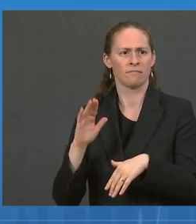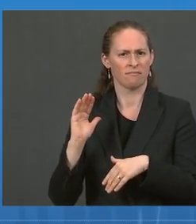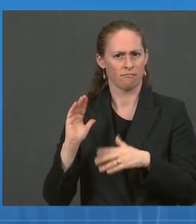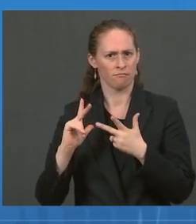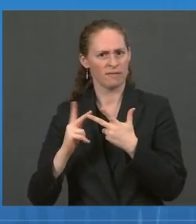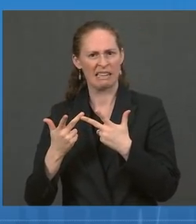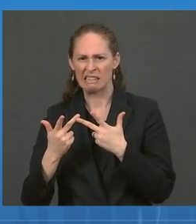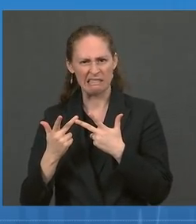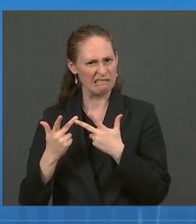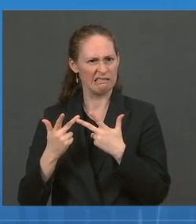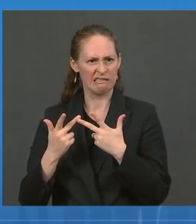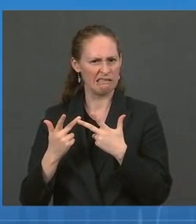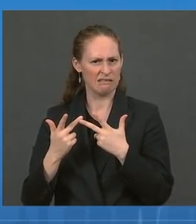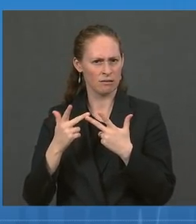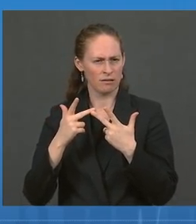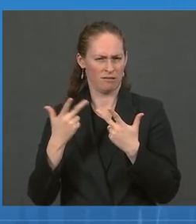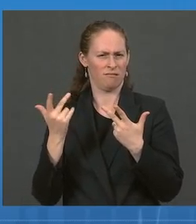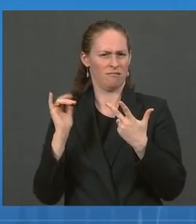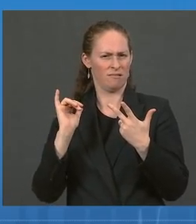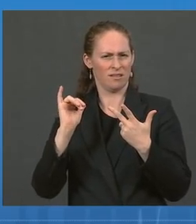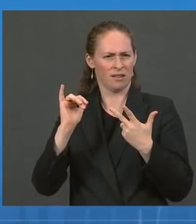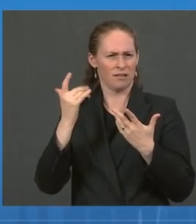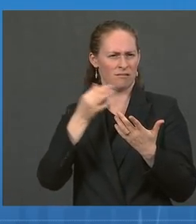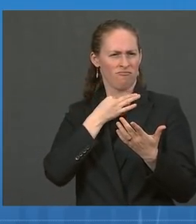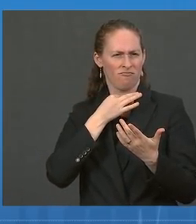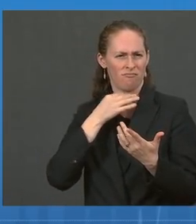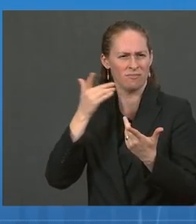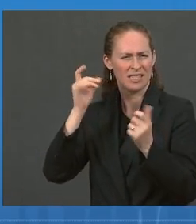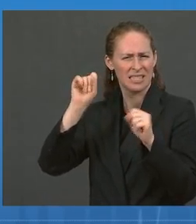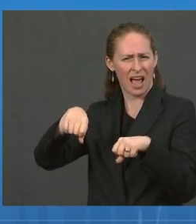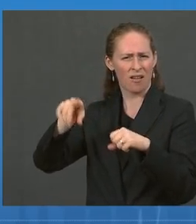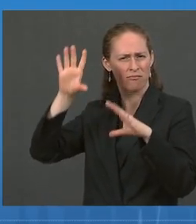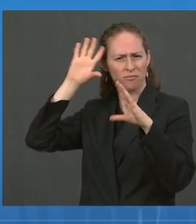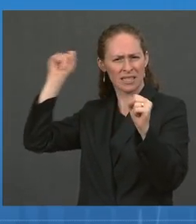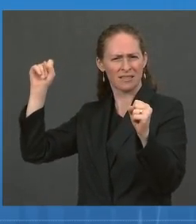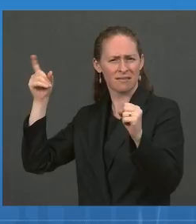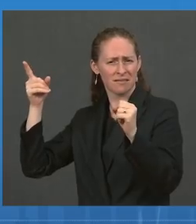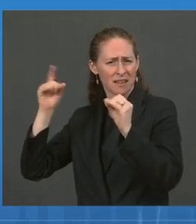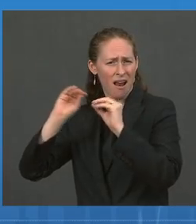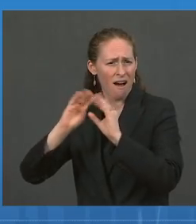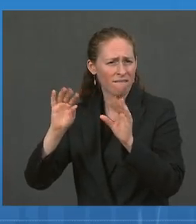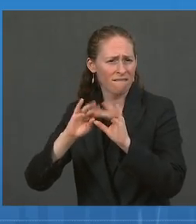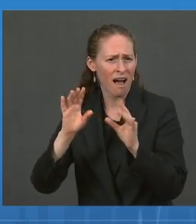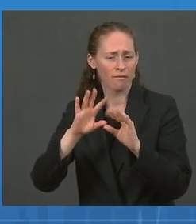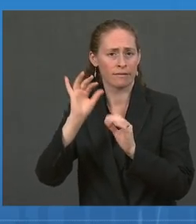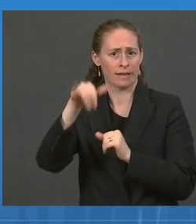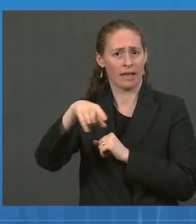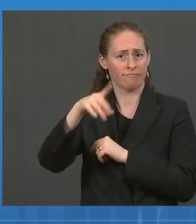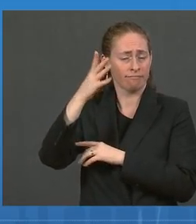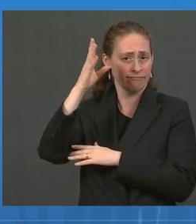is doing to counter that concept, given all the vaccine disinformation out there. And then the second question I have is: